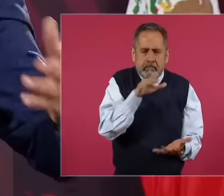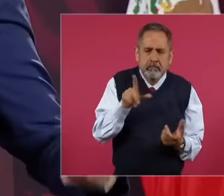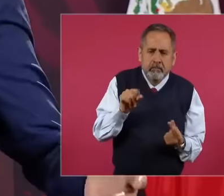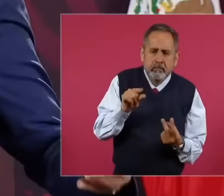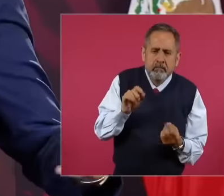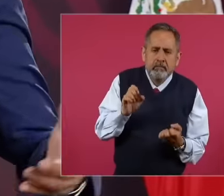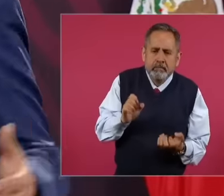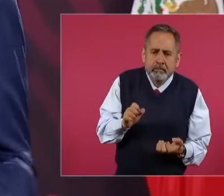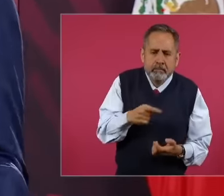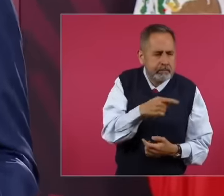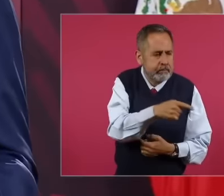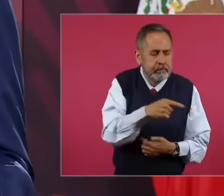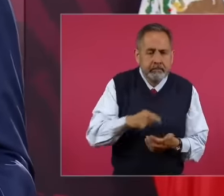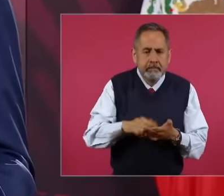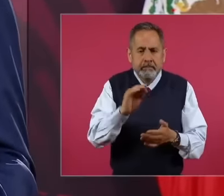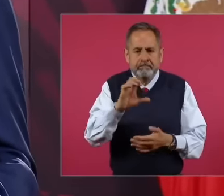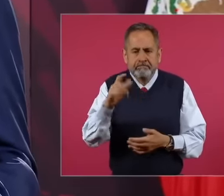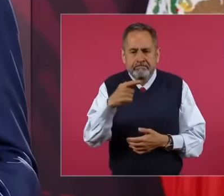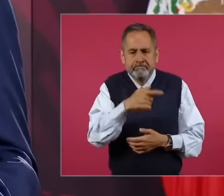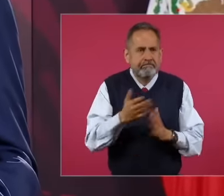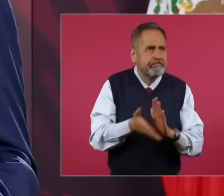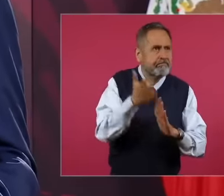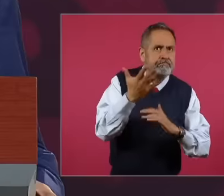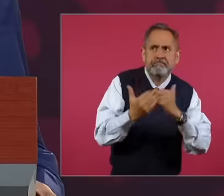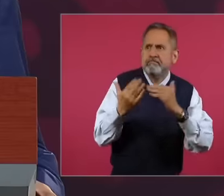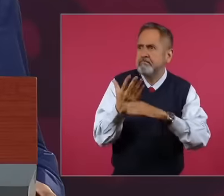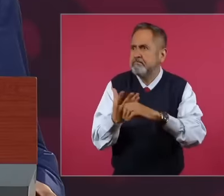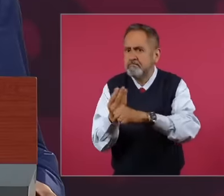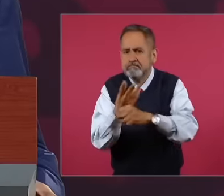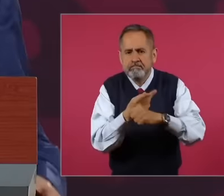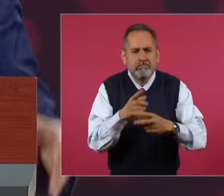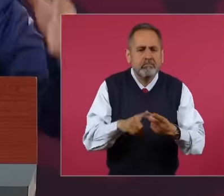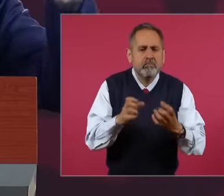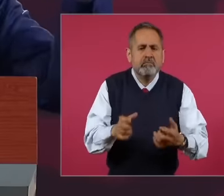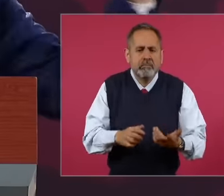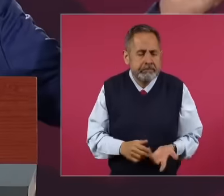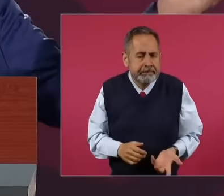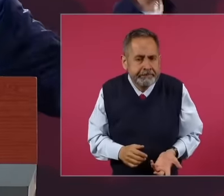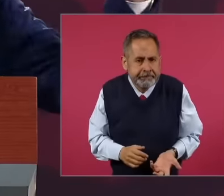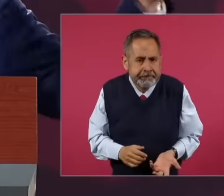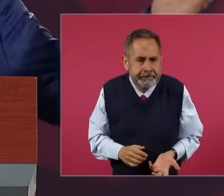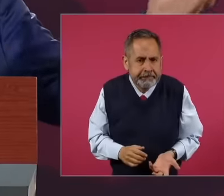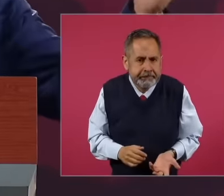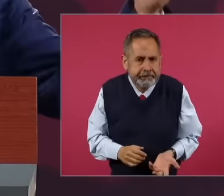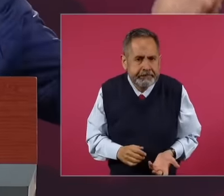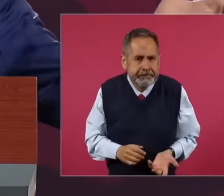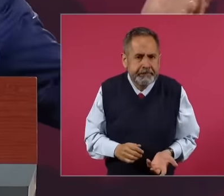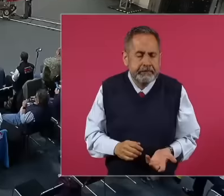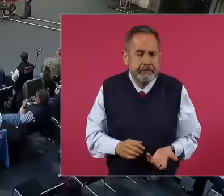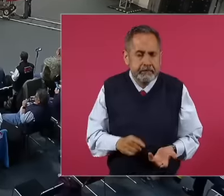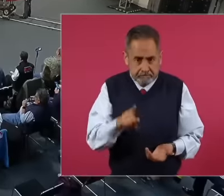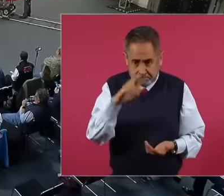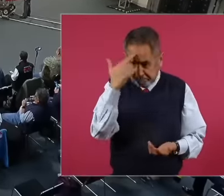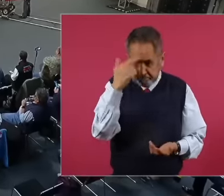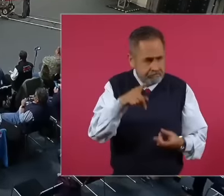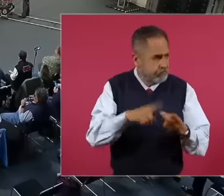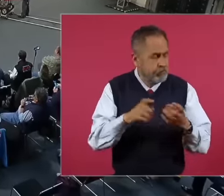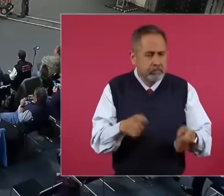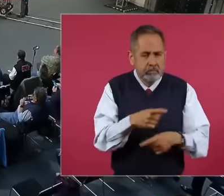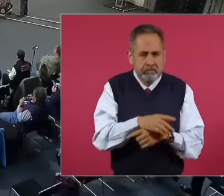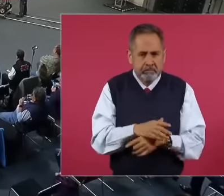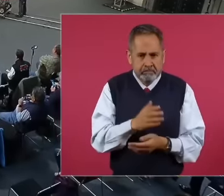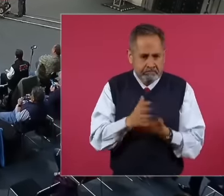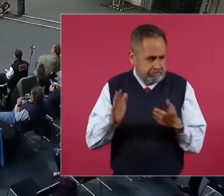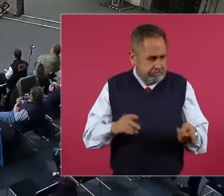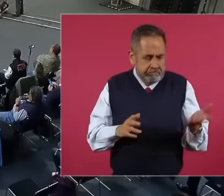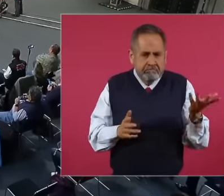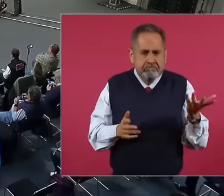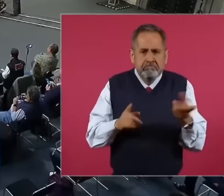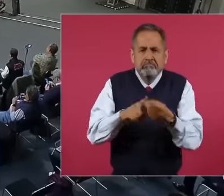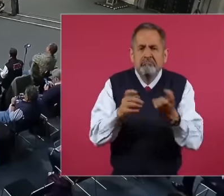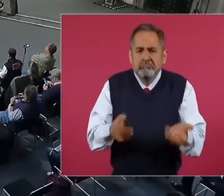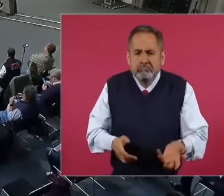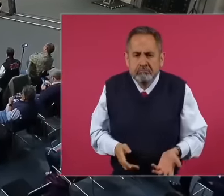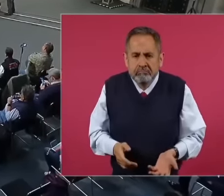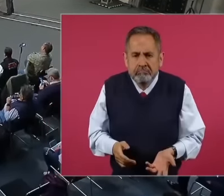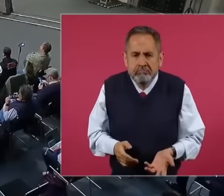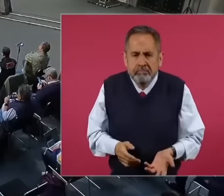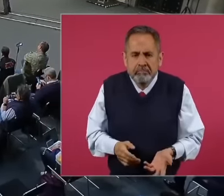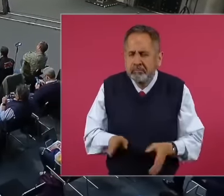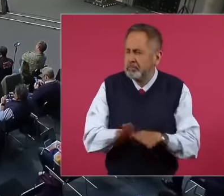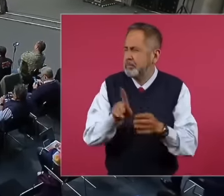that Do you remember, apart from what the cookie is called,